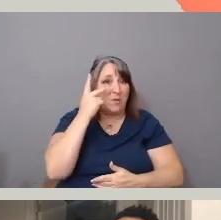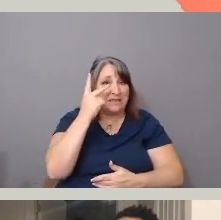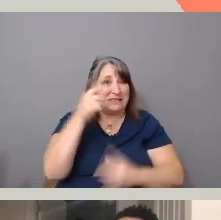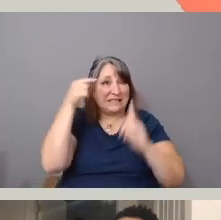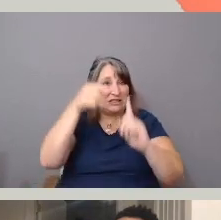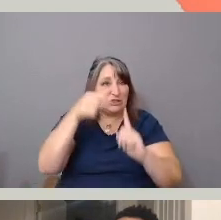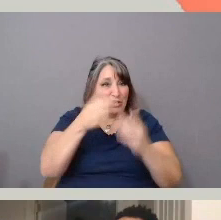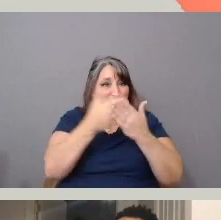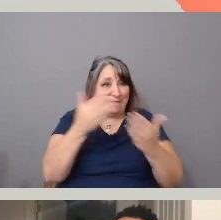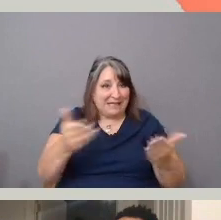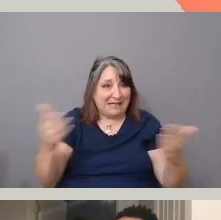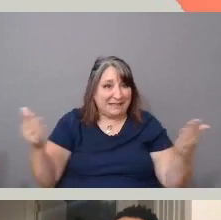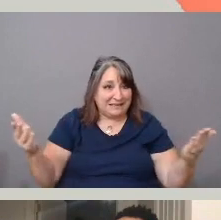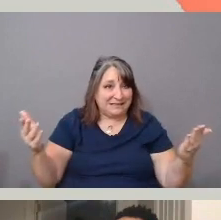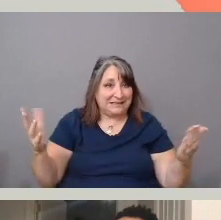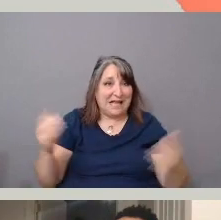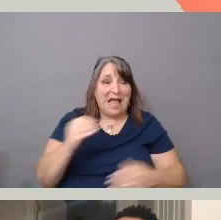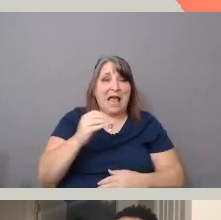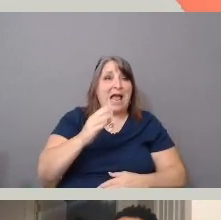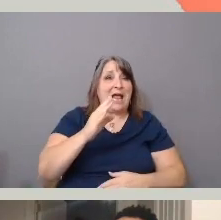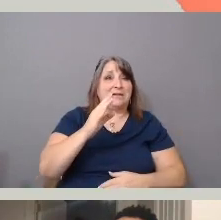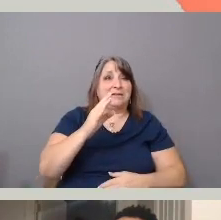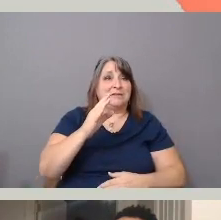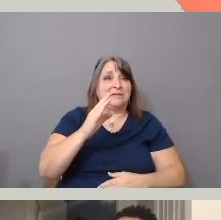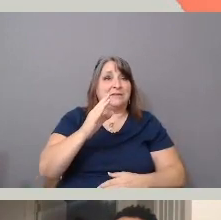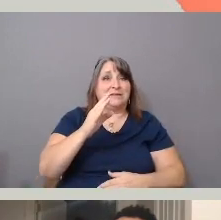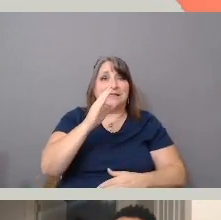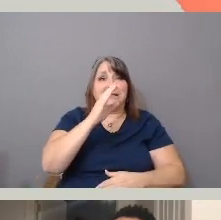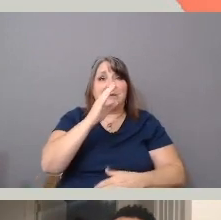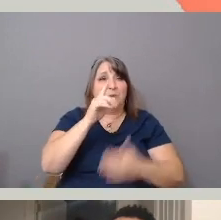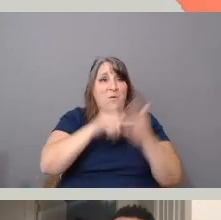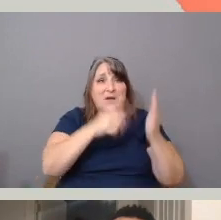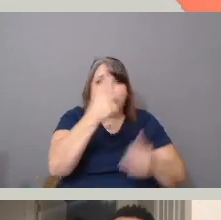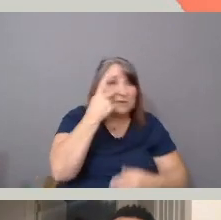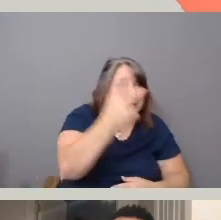And it's never going to be-- what you see is not going to be what I see.